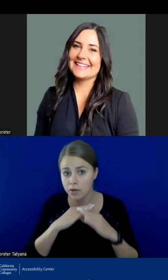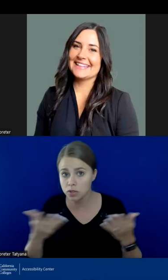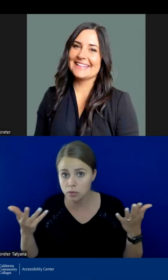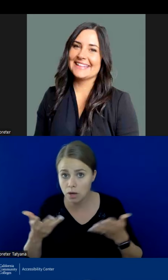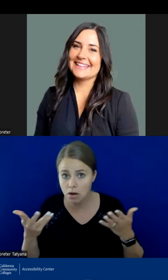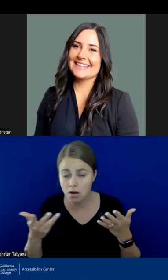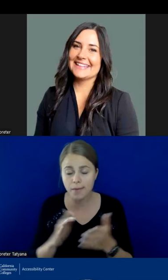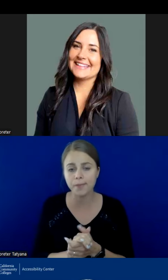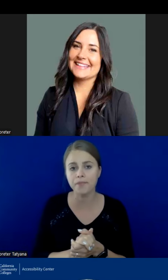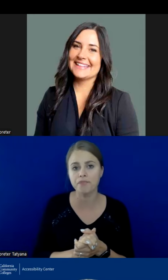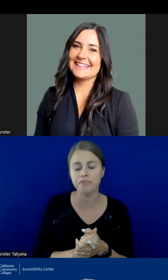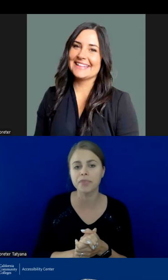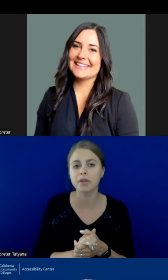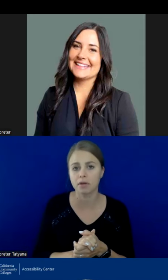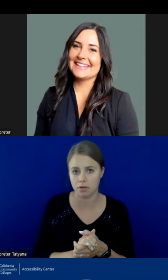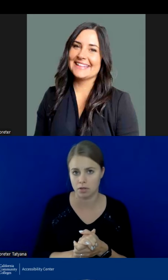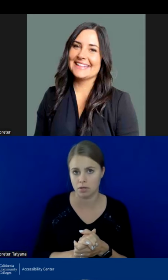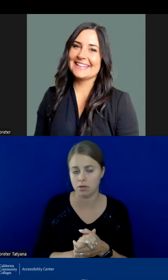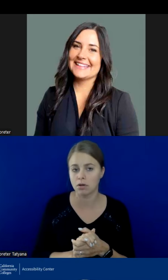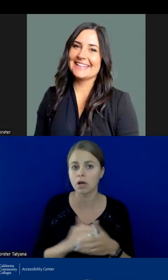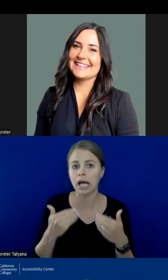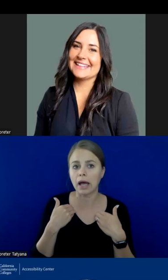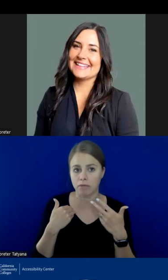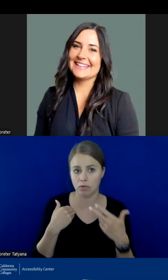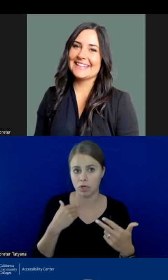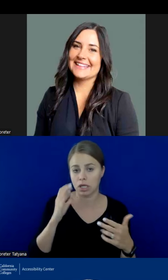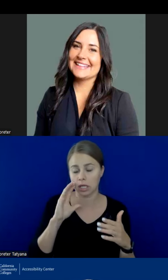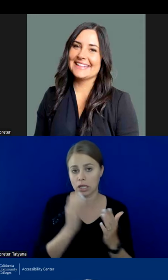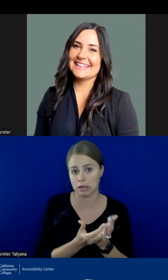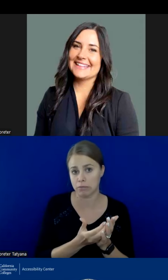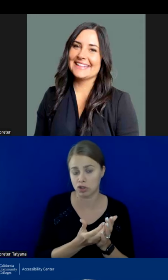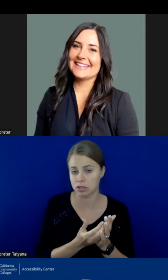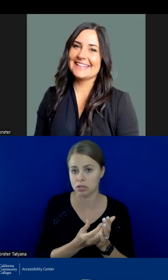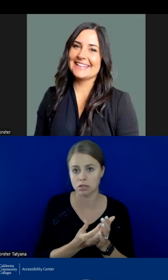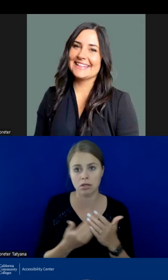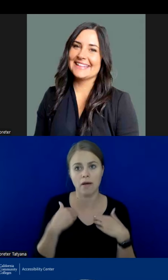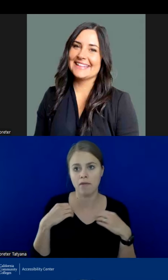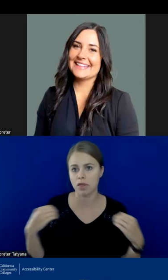that three images did not have alternative text.